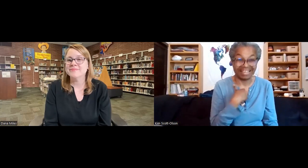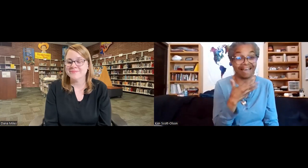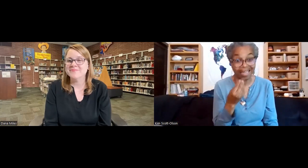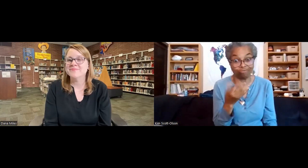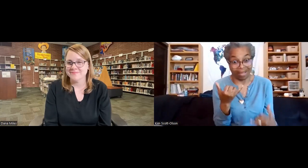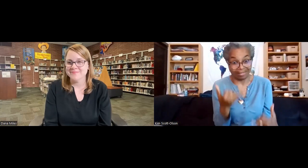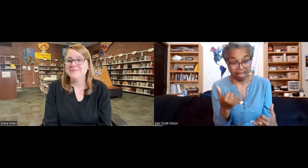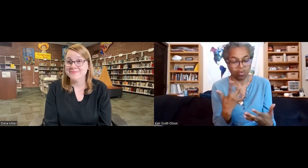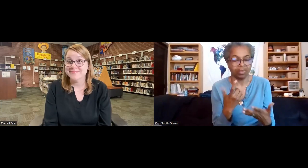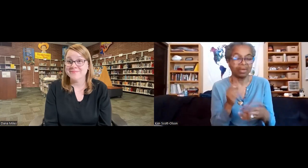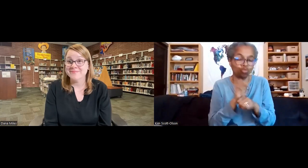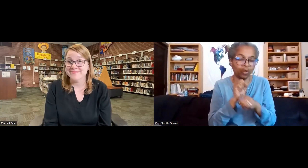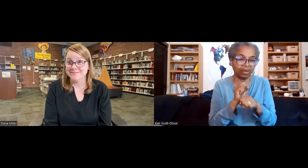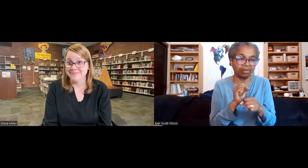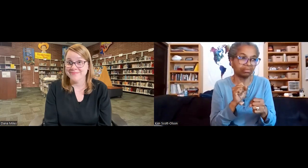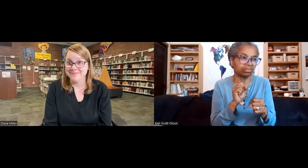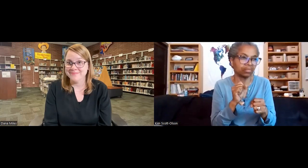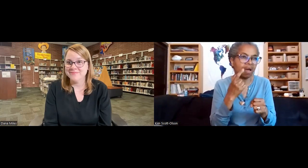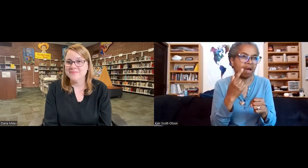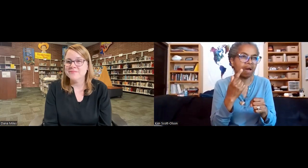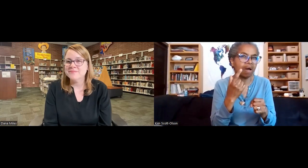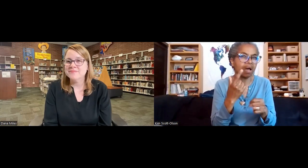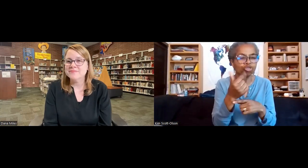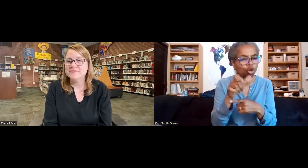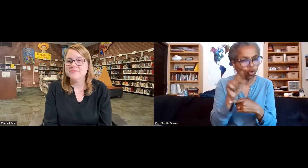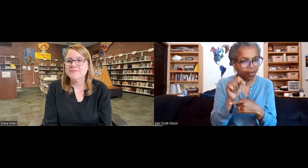I am currently working on a grant.